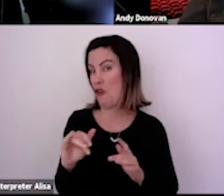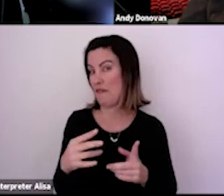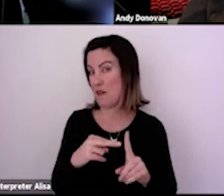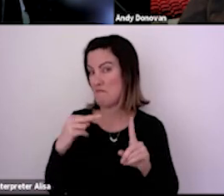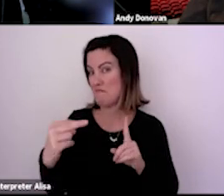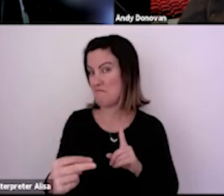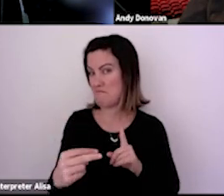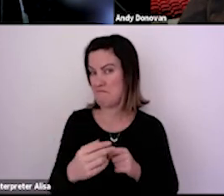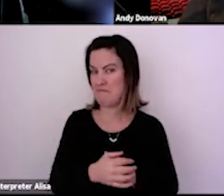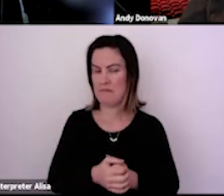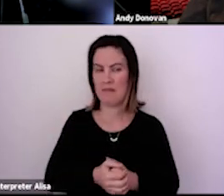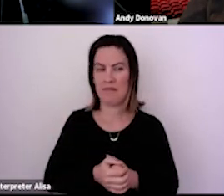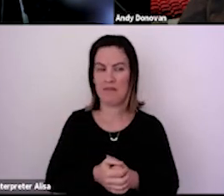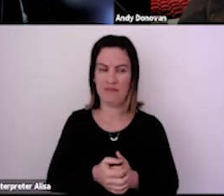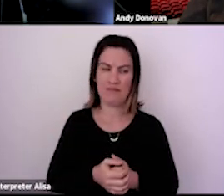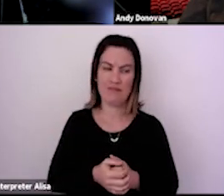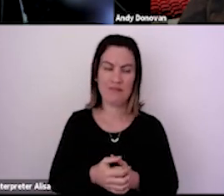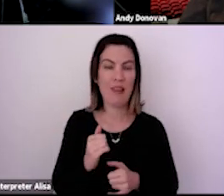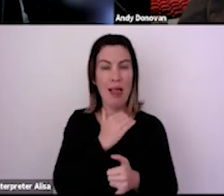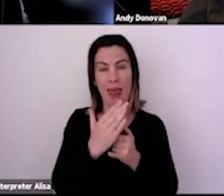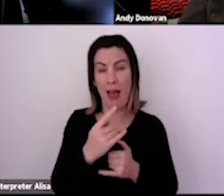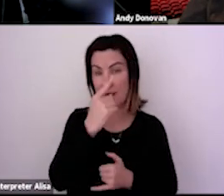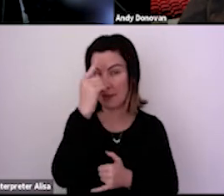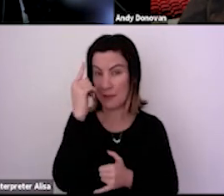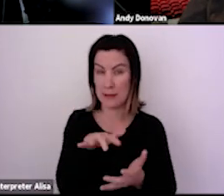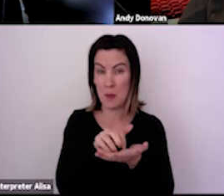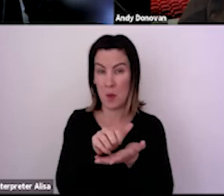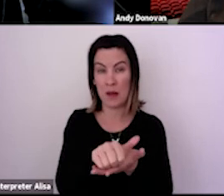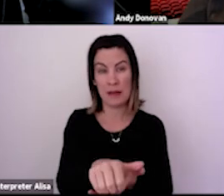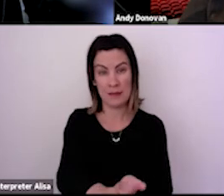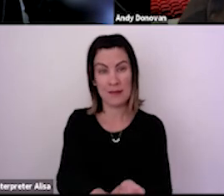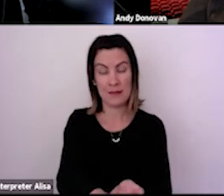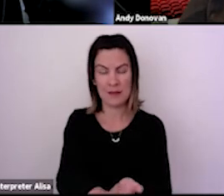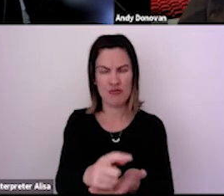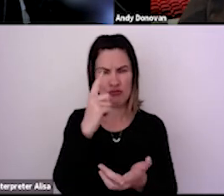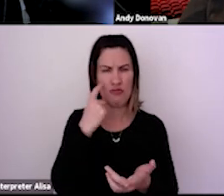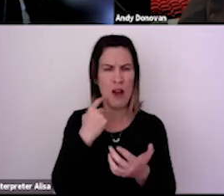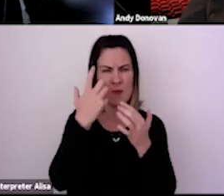Anticipate last-minute bookings and work through what this moons for programming and marketing. means for programming and marketing.